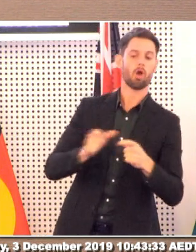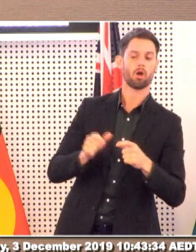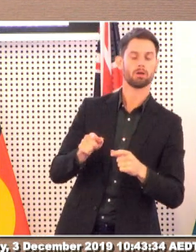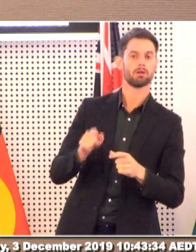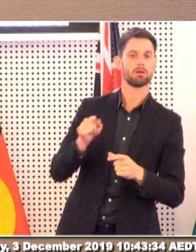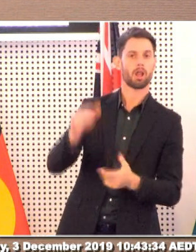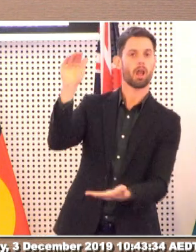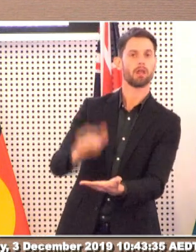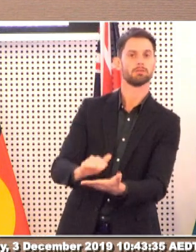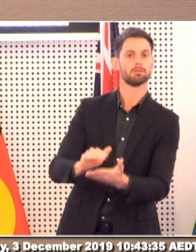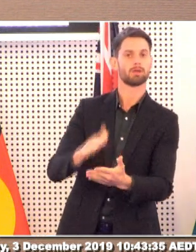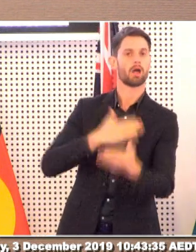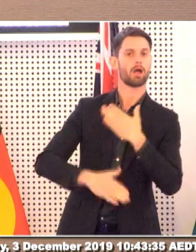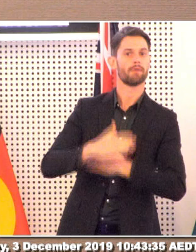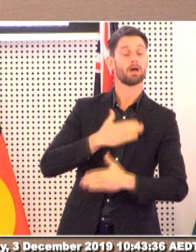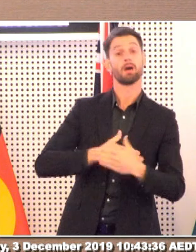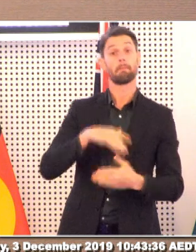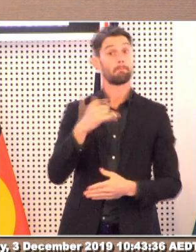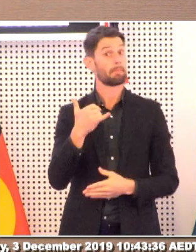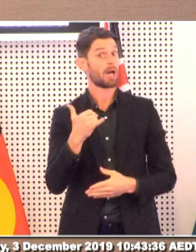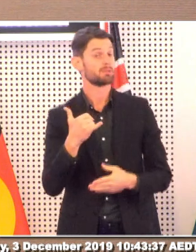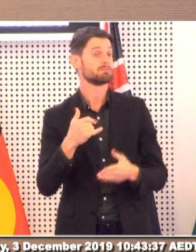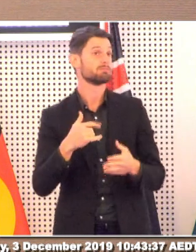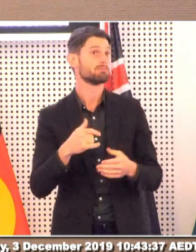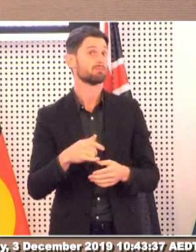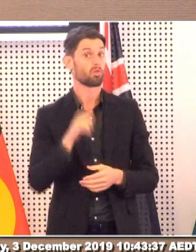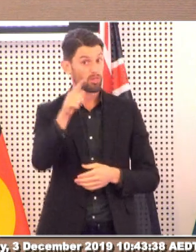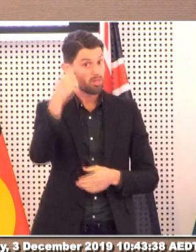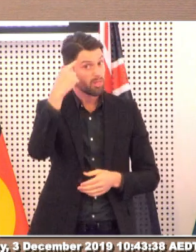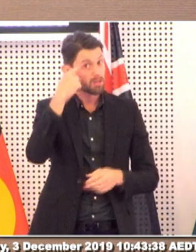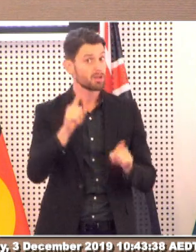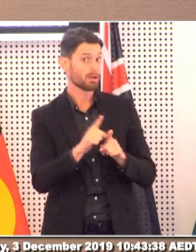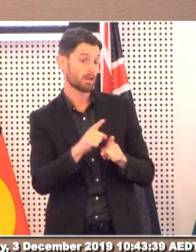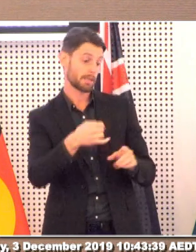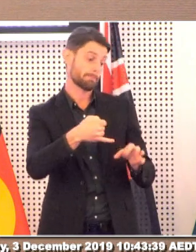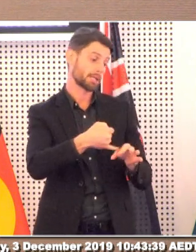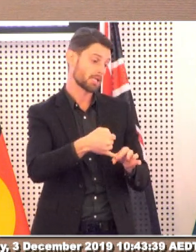So you might want to think instead about medication that is used to make people a